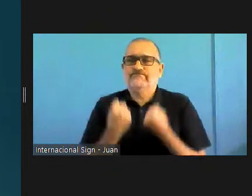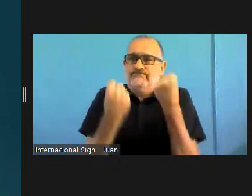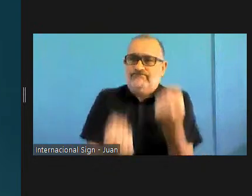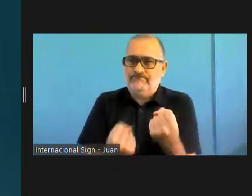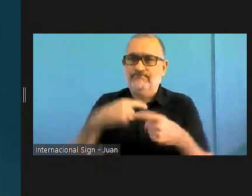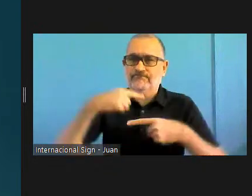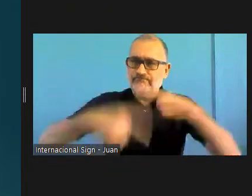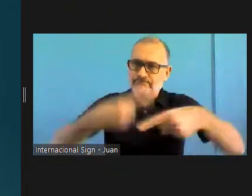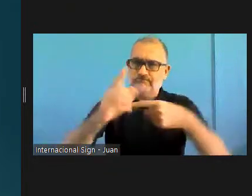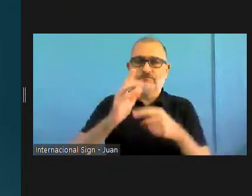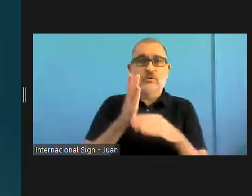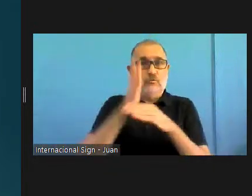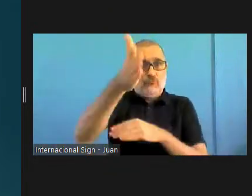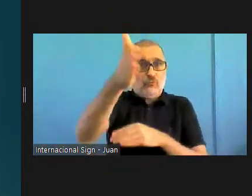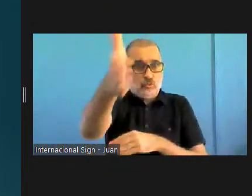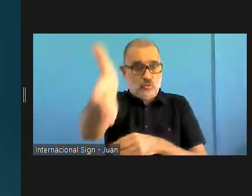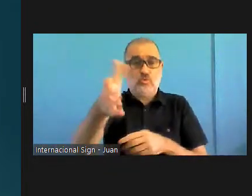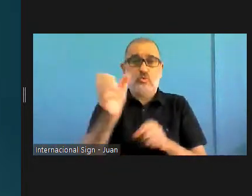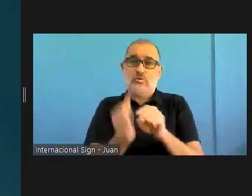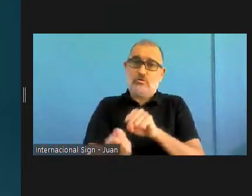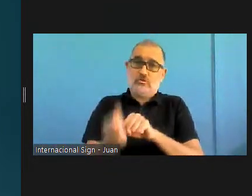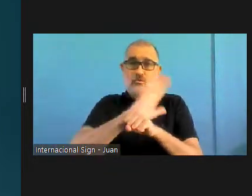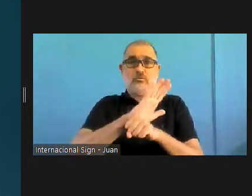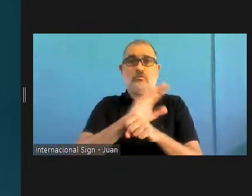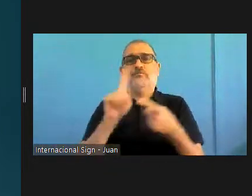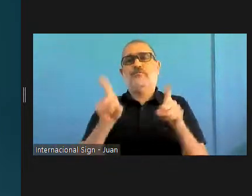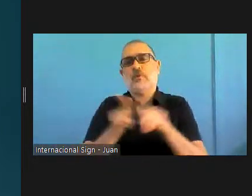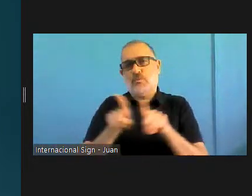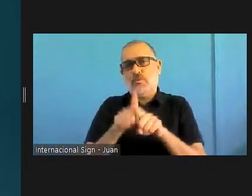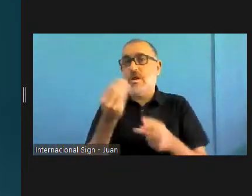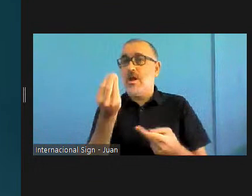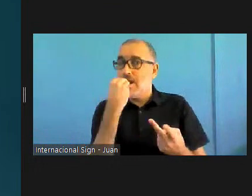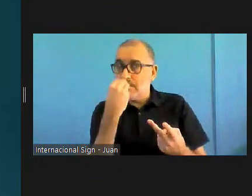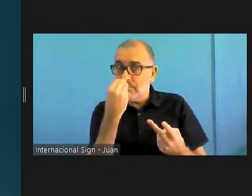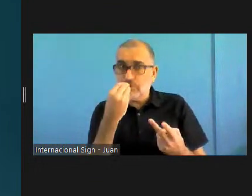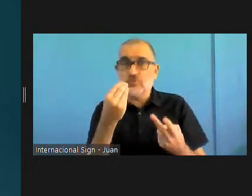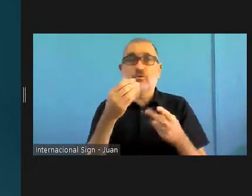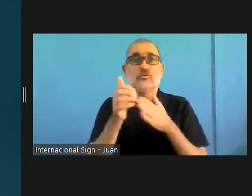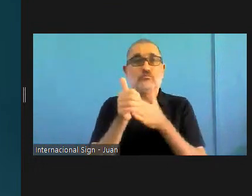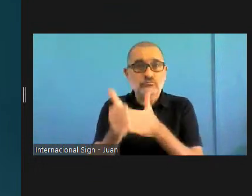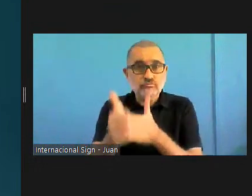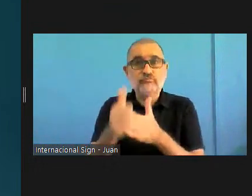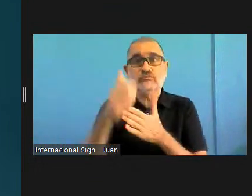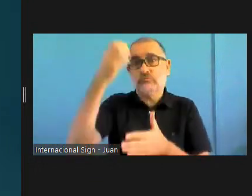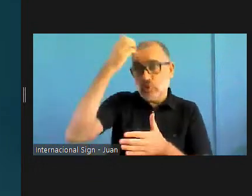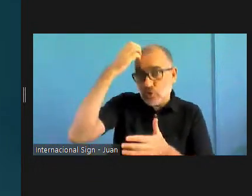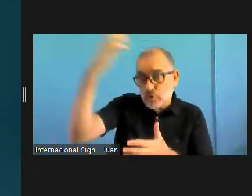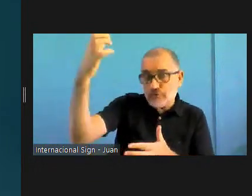committee was established, with a multisectoral advisory group. And that's because we feel that we have to have all